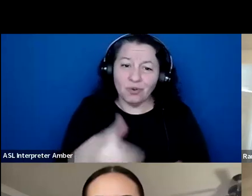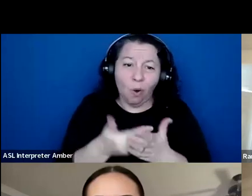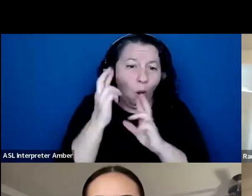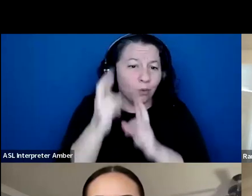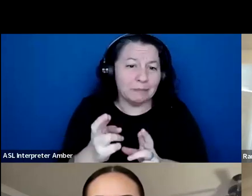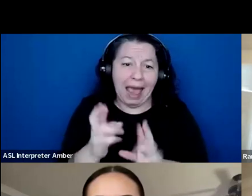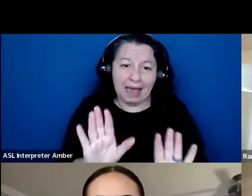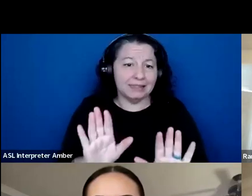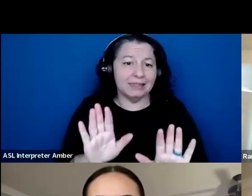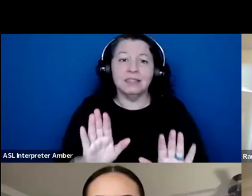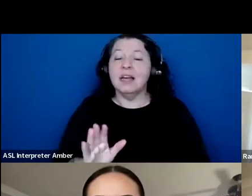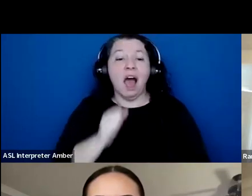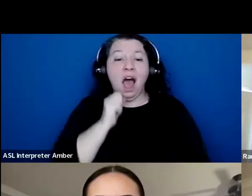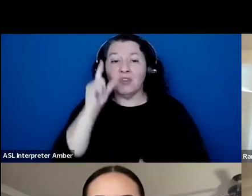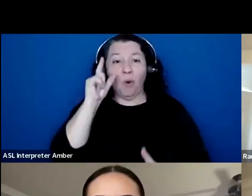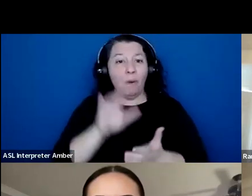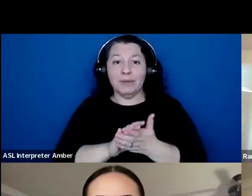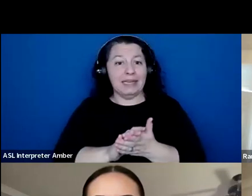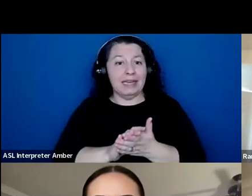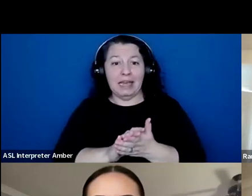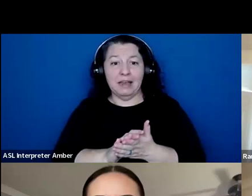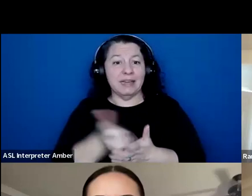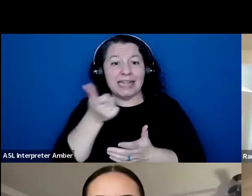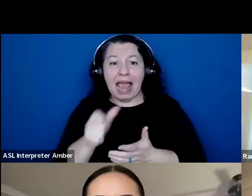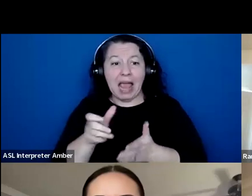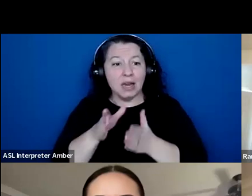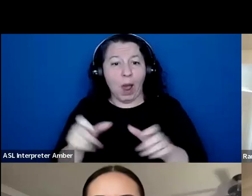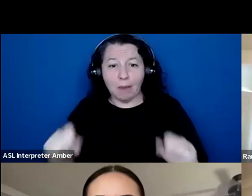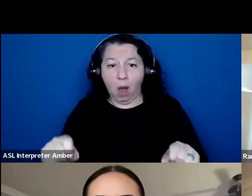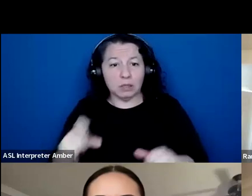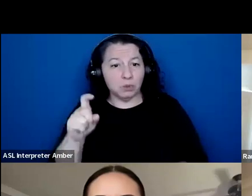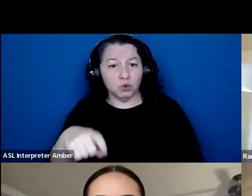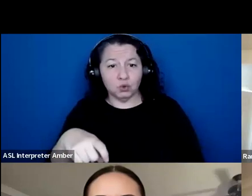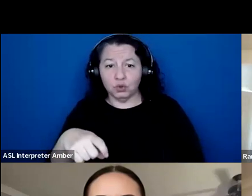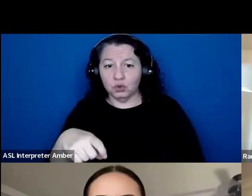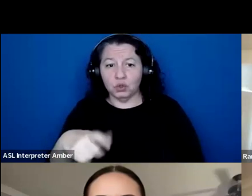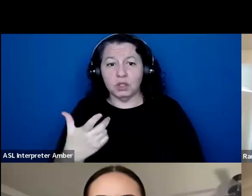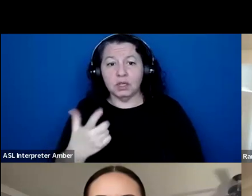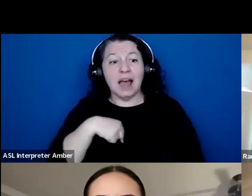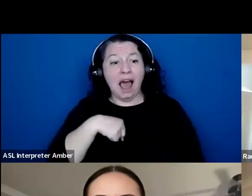I don't believe it's by any means necessary. I believe that democracy